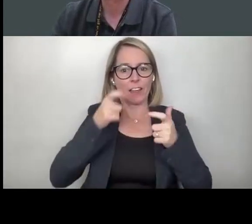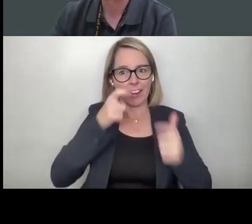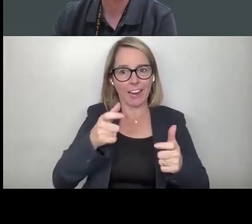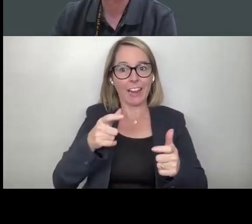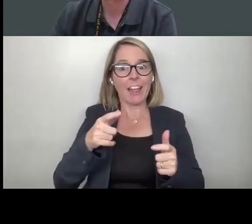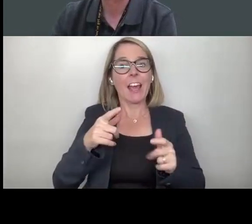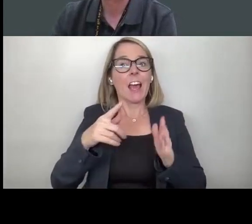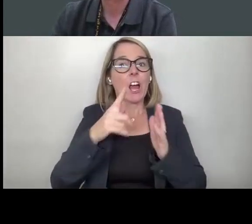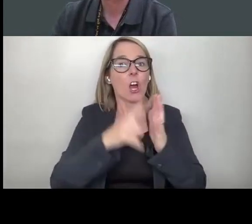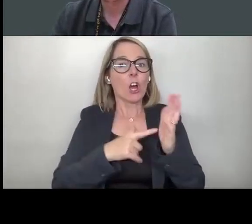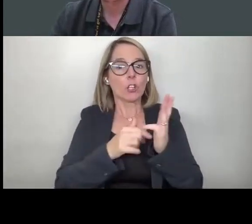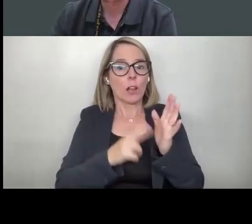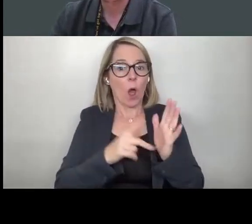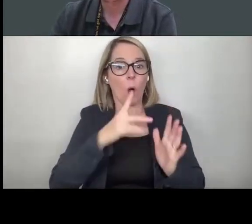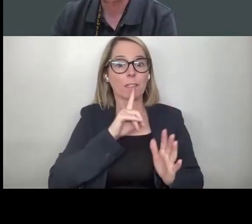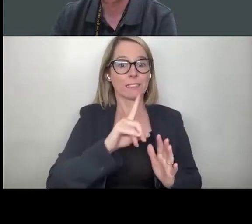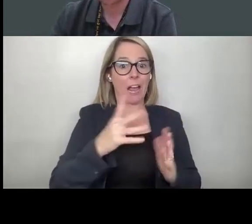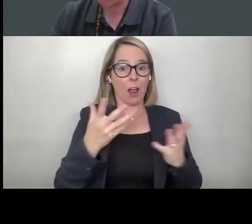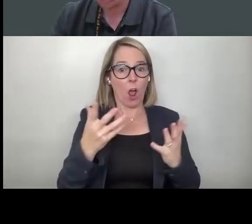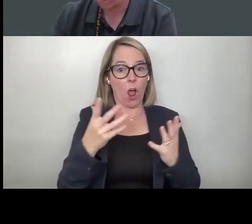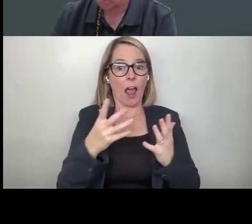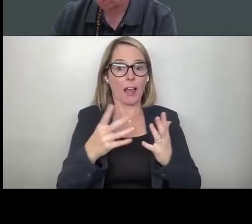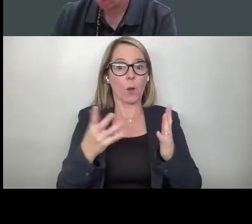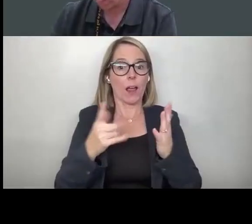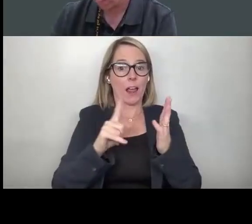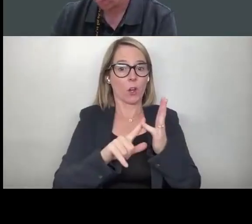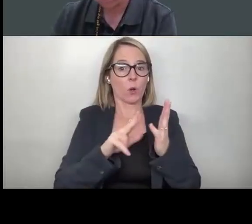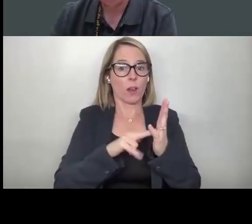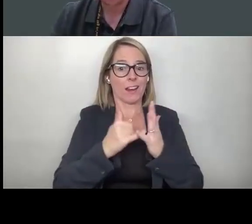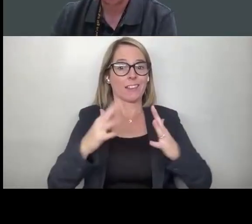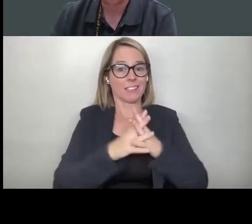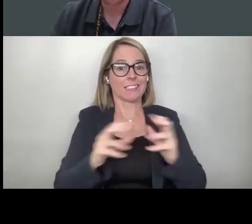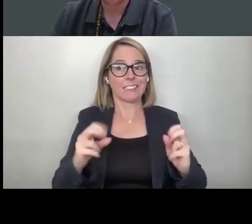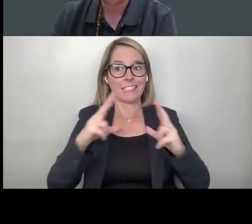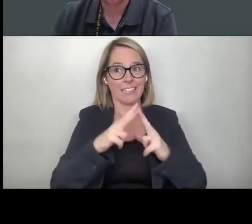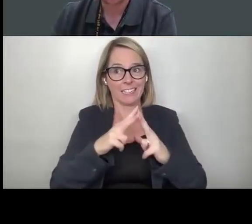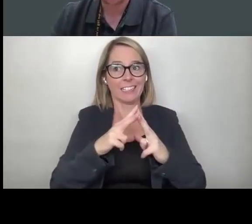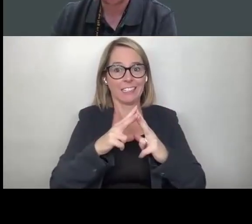on the land of the Bidjigal people here at UNSW, Sydney, and I'd like to pay my respects to Elders